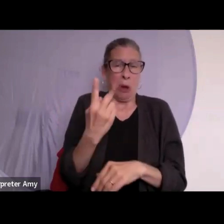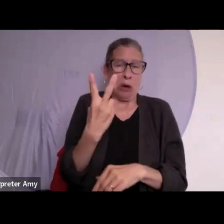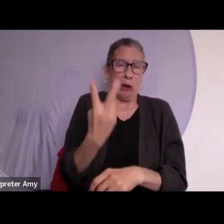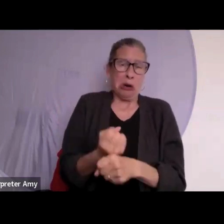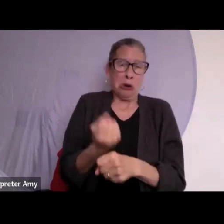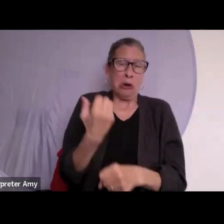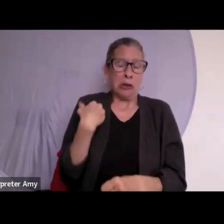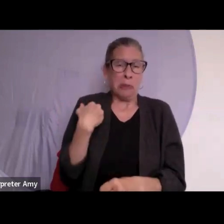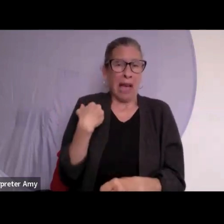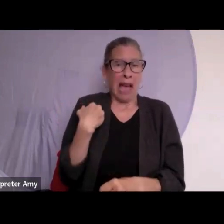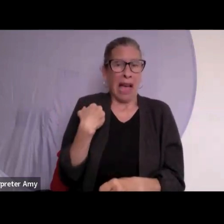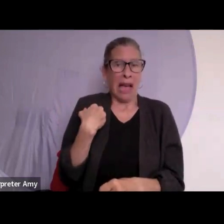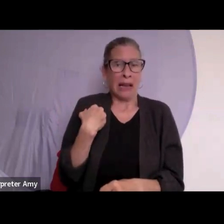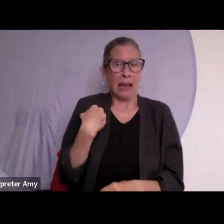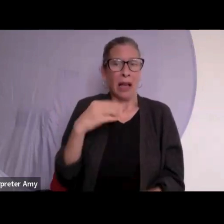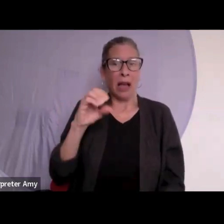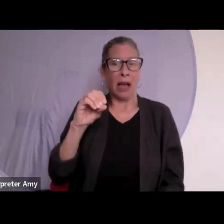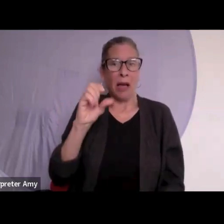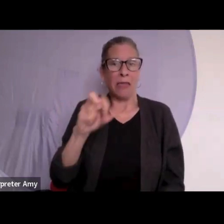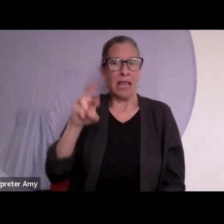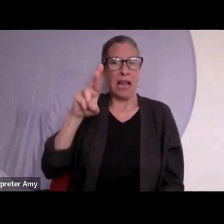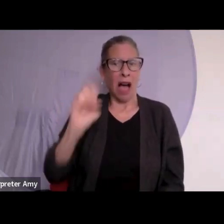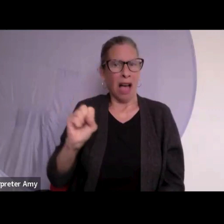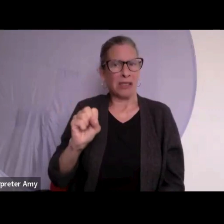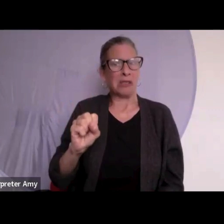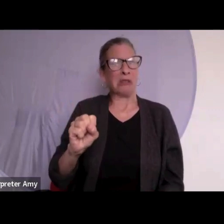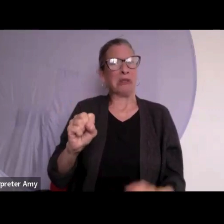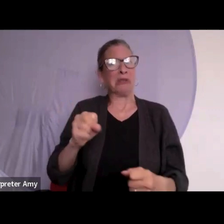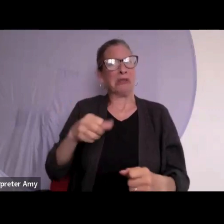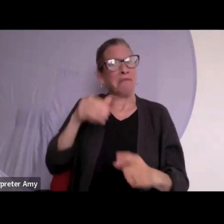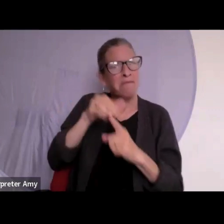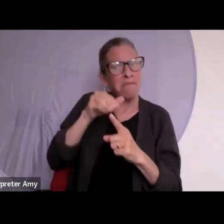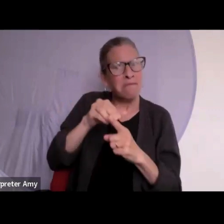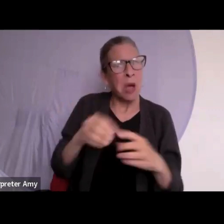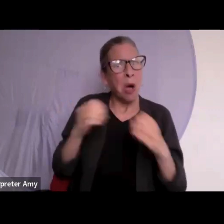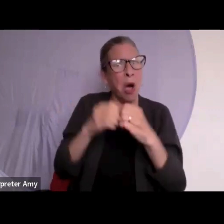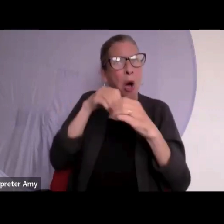Oscars to be more inclusive. And disability was forgotten from